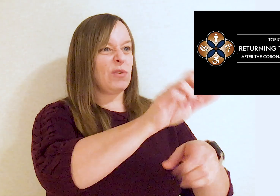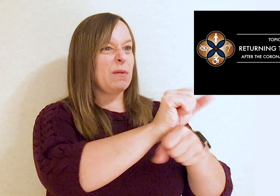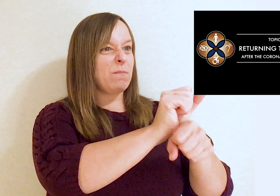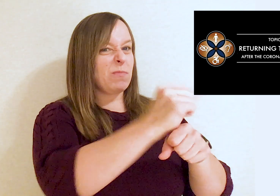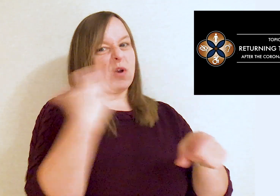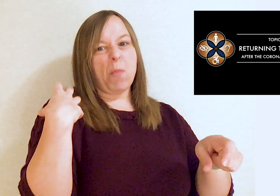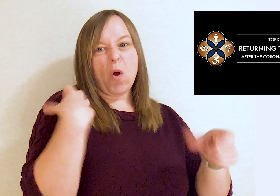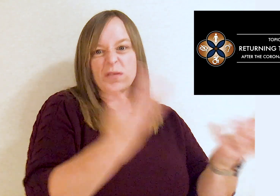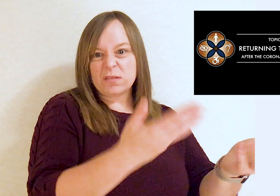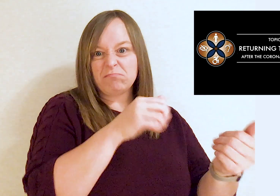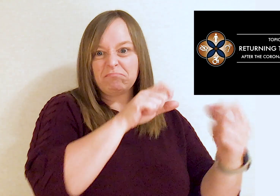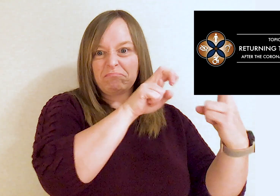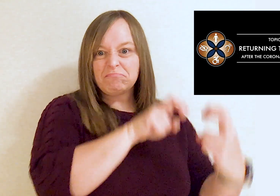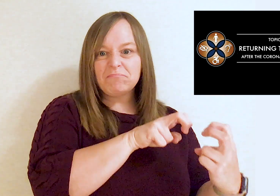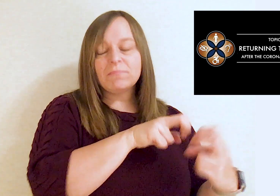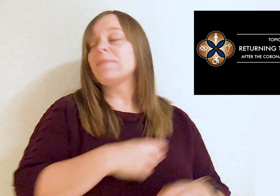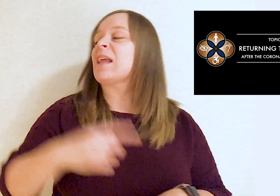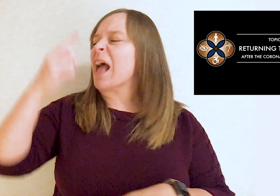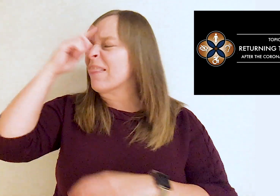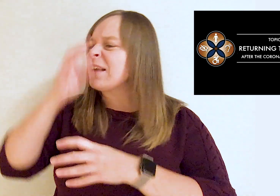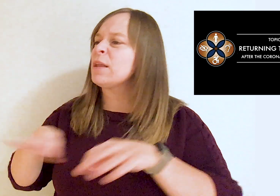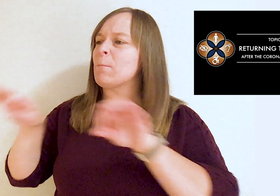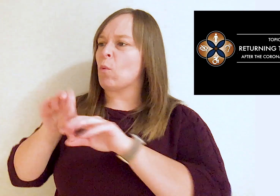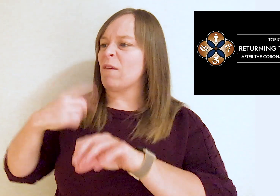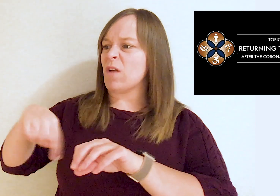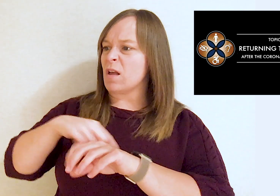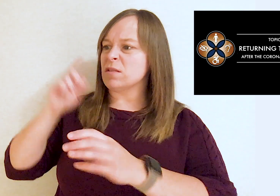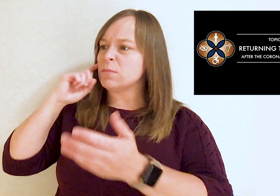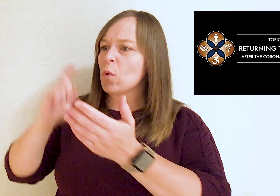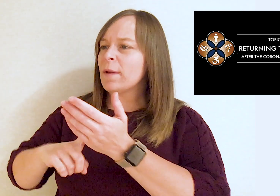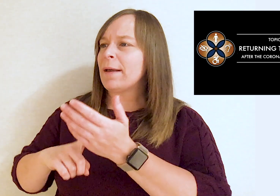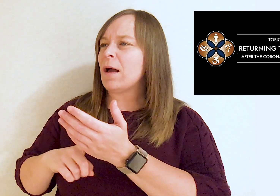K: It's something that I think is important for us to point out is that no two